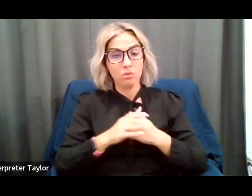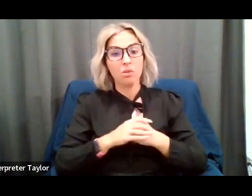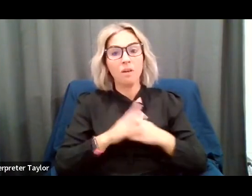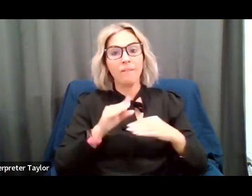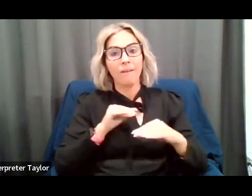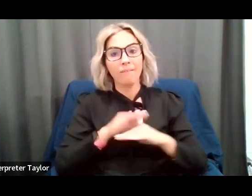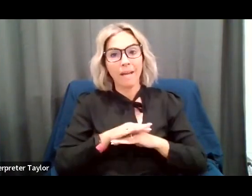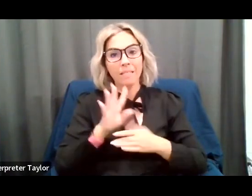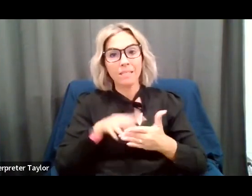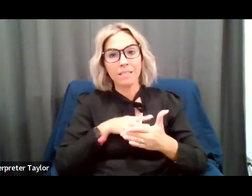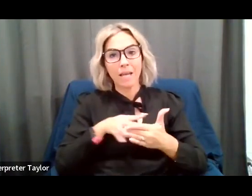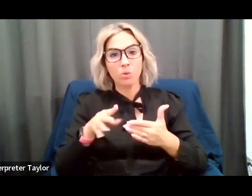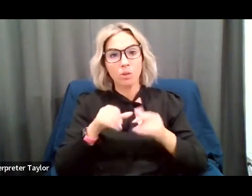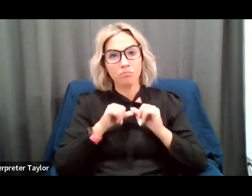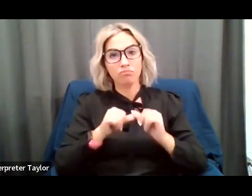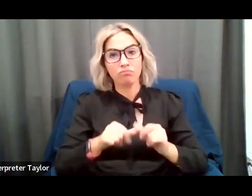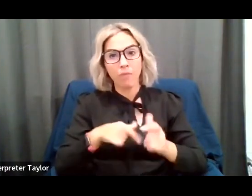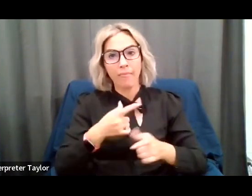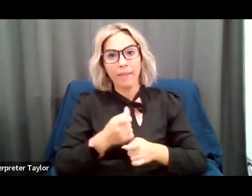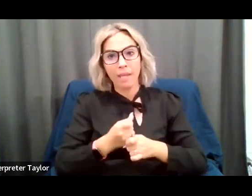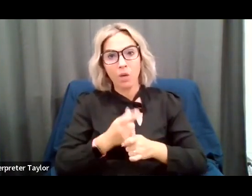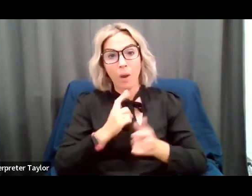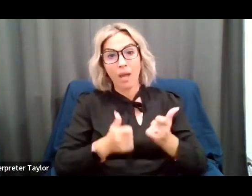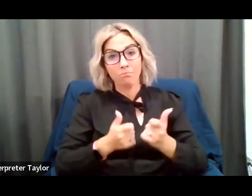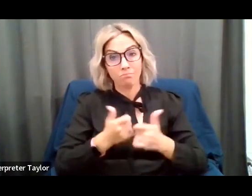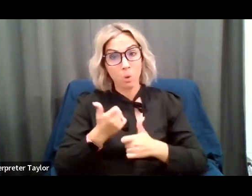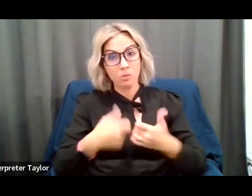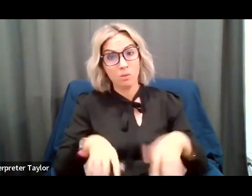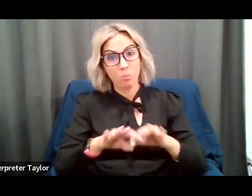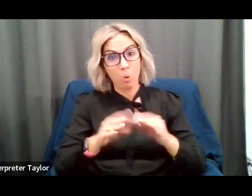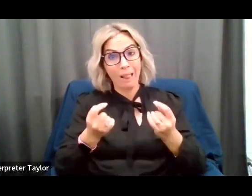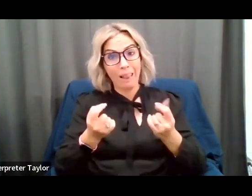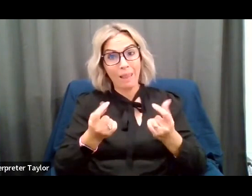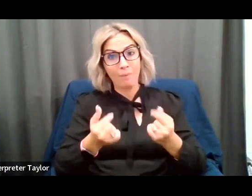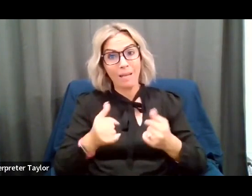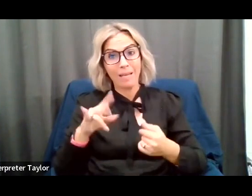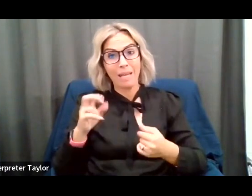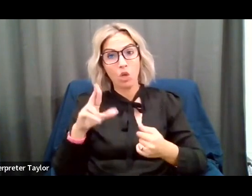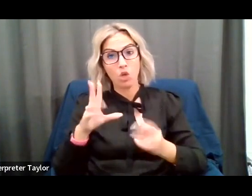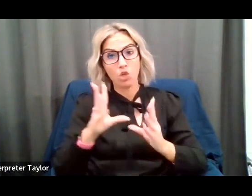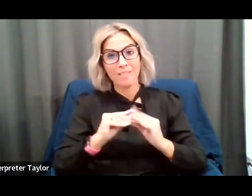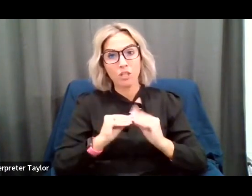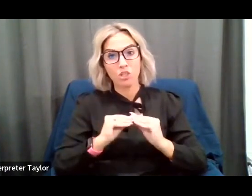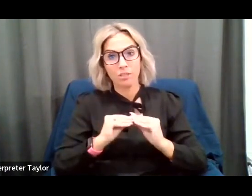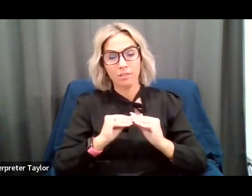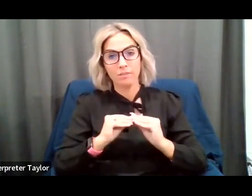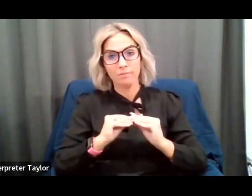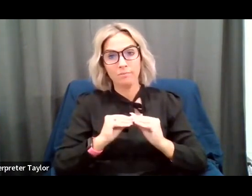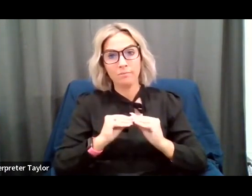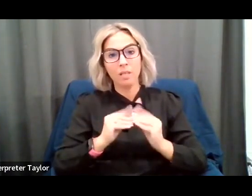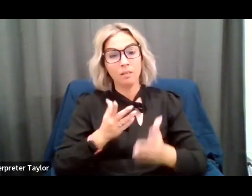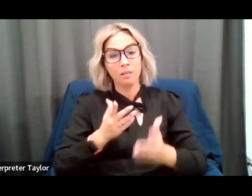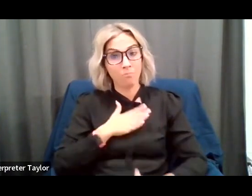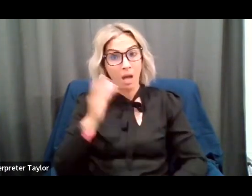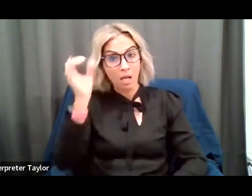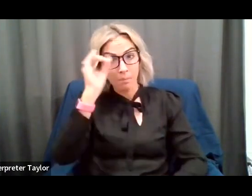the scheduling throughout the year and most notably eliminated intercession. Uh, it was my opinion then, it was